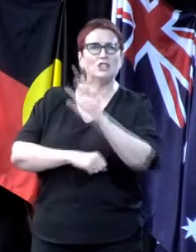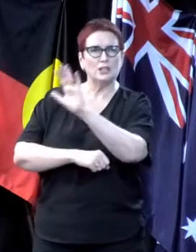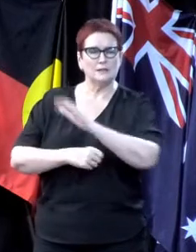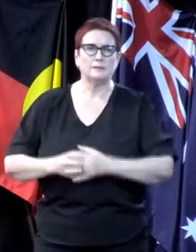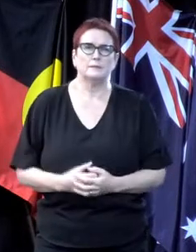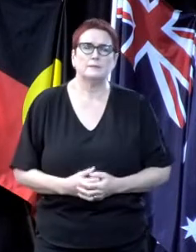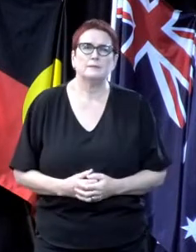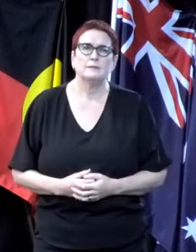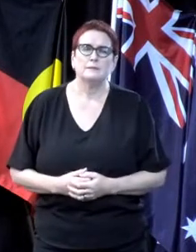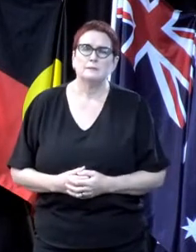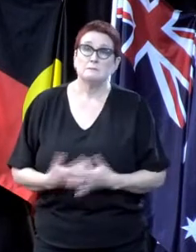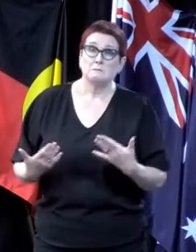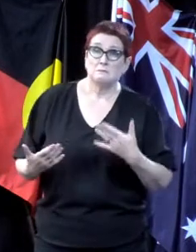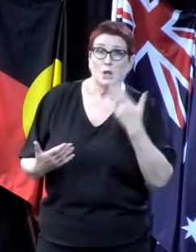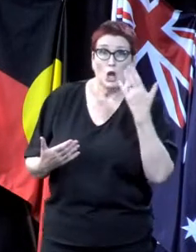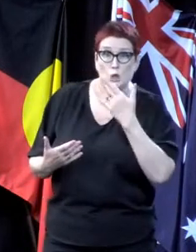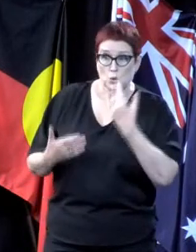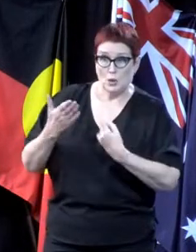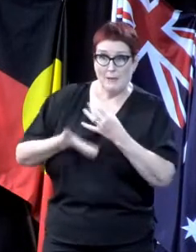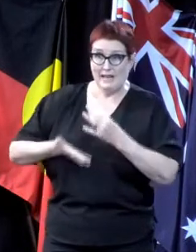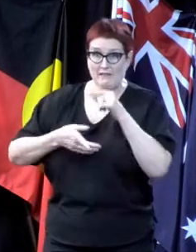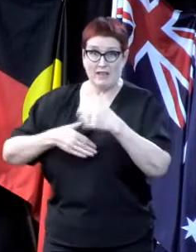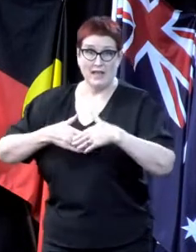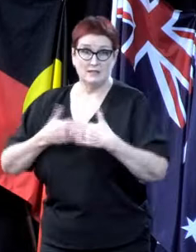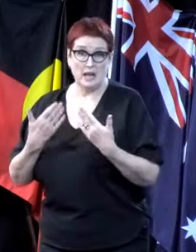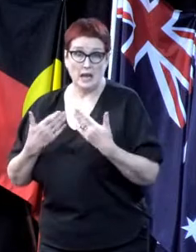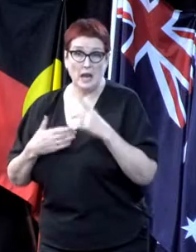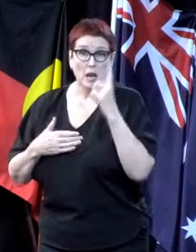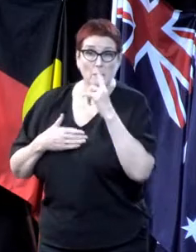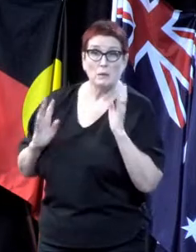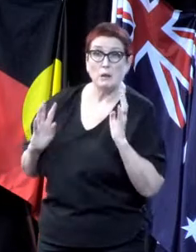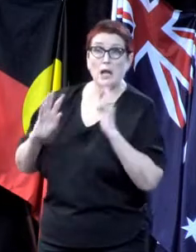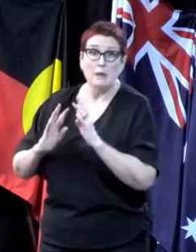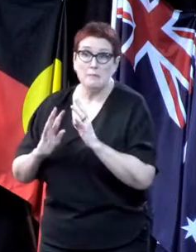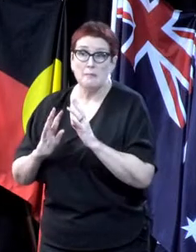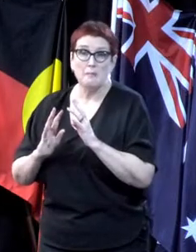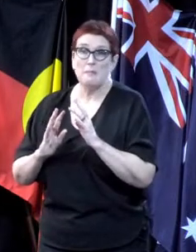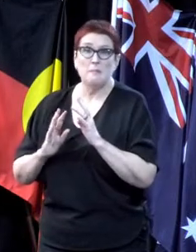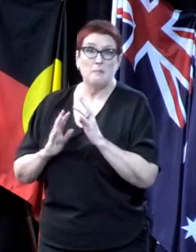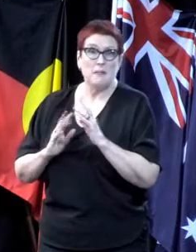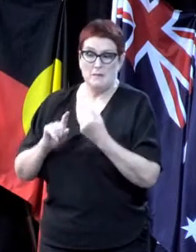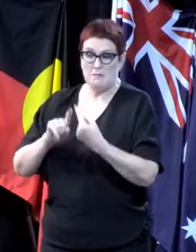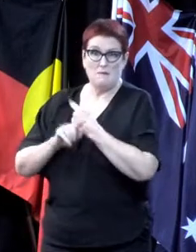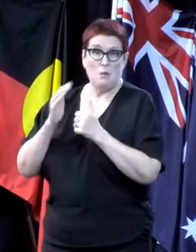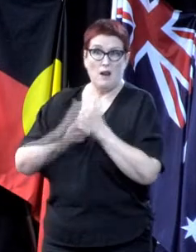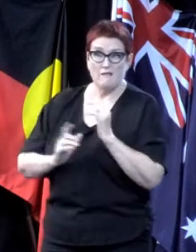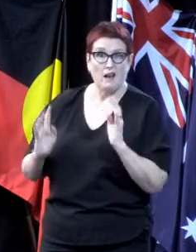So, often, the school that we're hosting it at for that day, people will come in that wouldn't normally come along to those things.